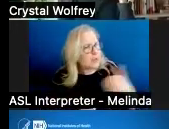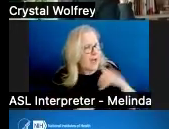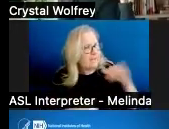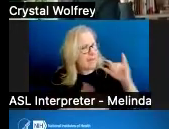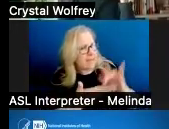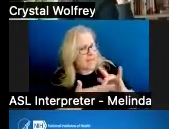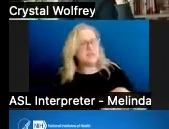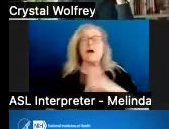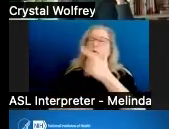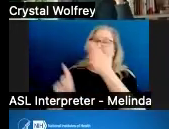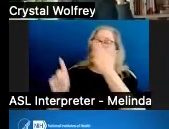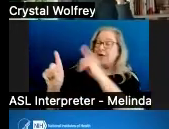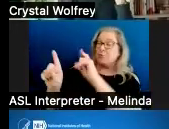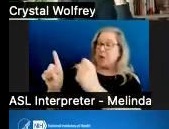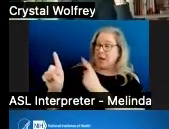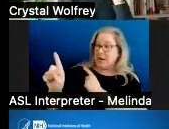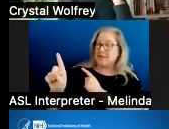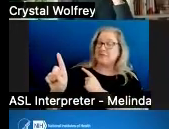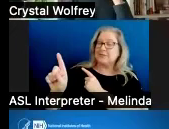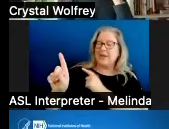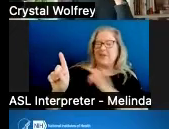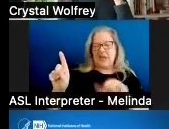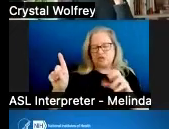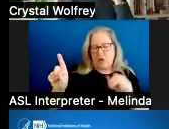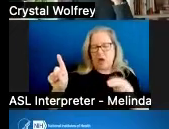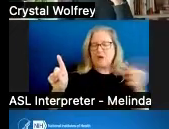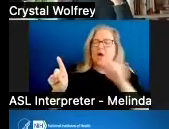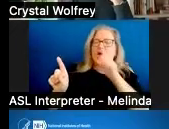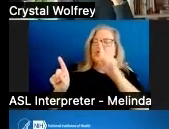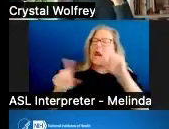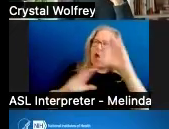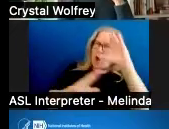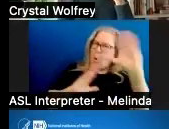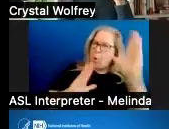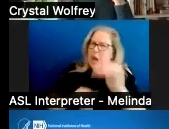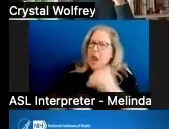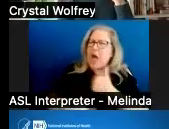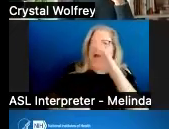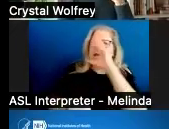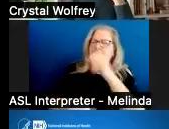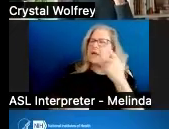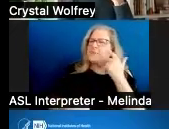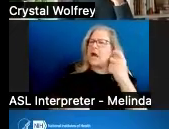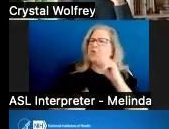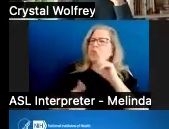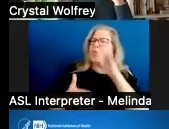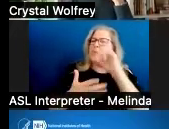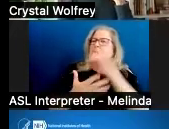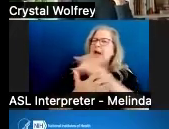"Funny you should ask," this is Sean. "They were really hopeful I guess because it would have been in the middle of year one."